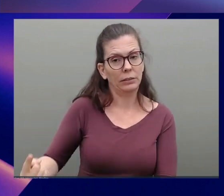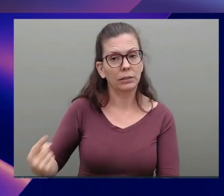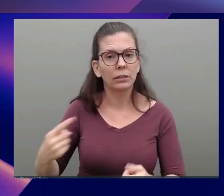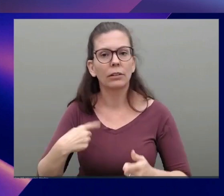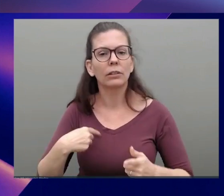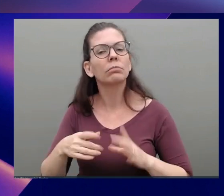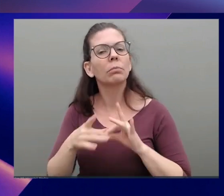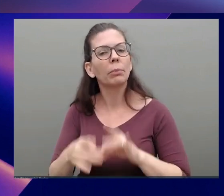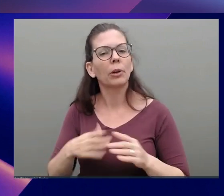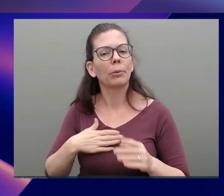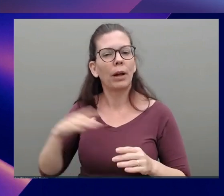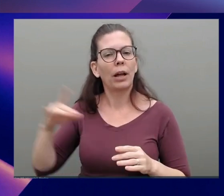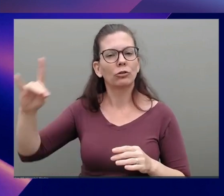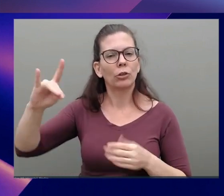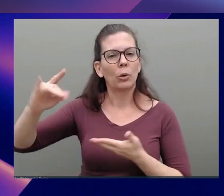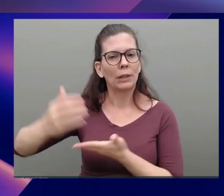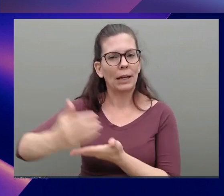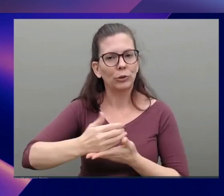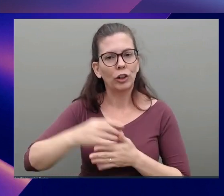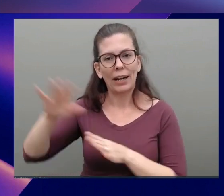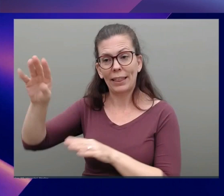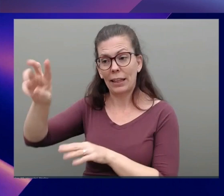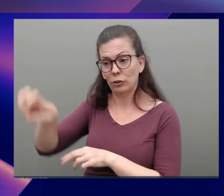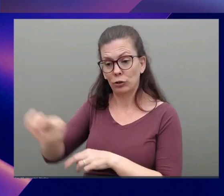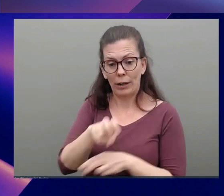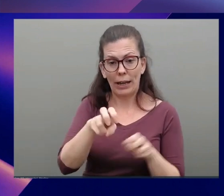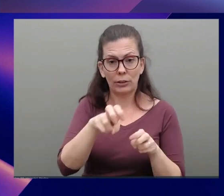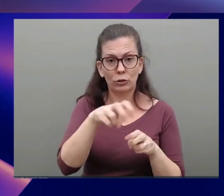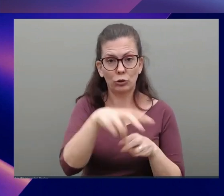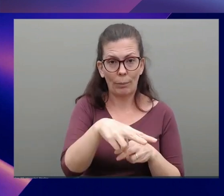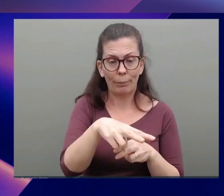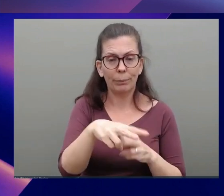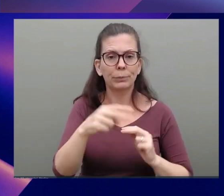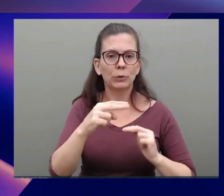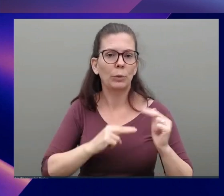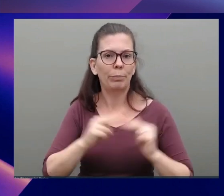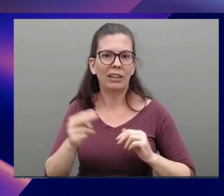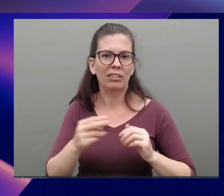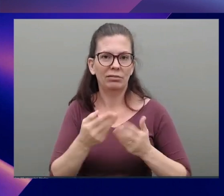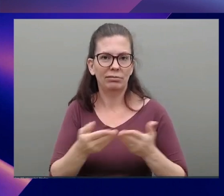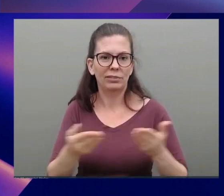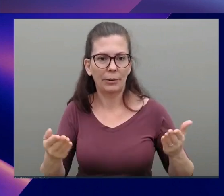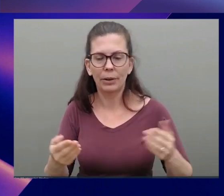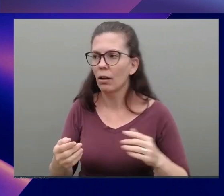and drag and drop them to build architecture. That's really neat. Yeah, on the left sidebar,